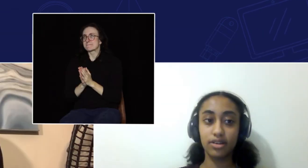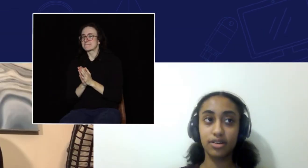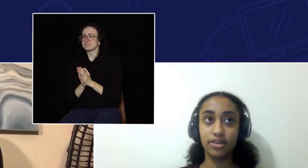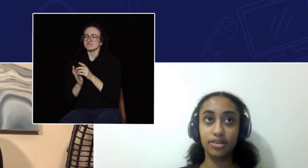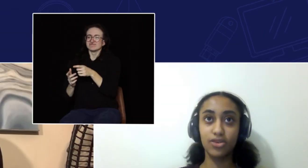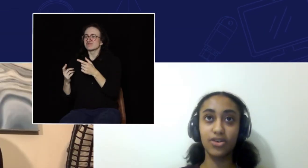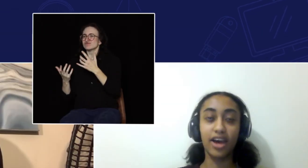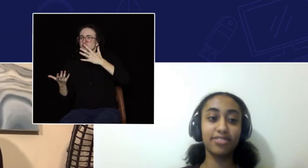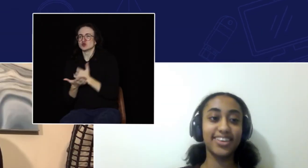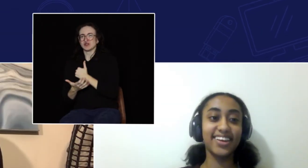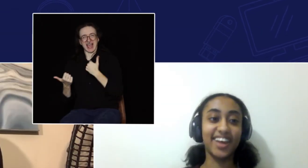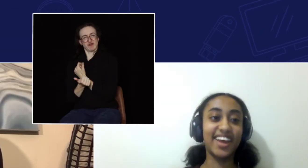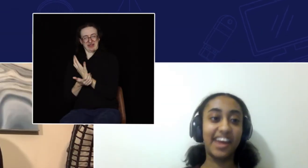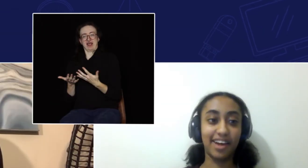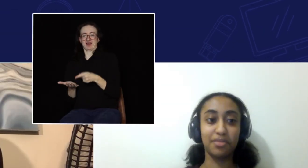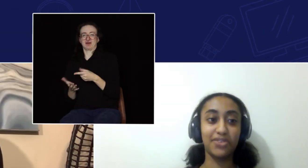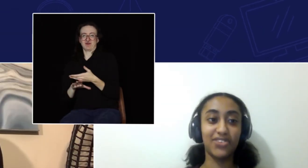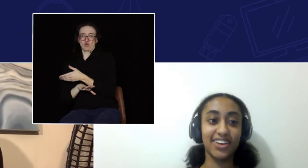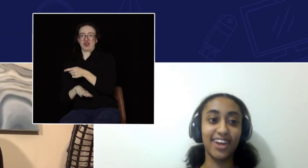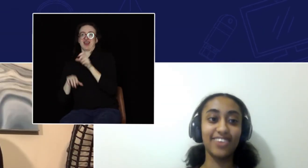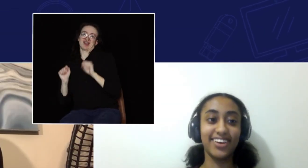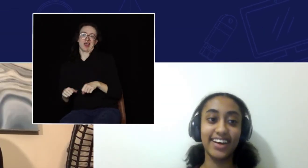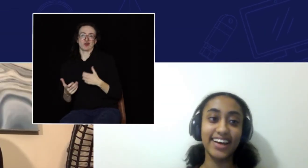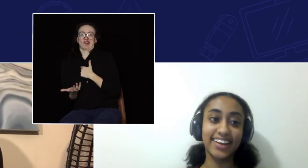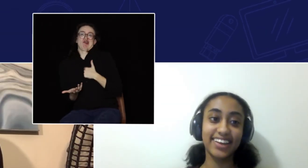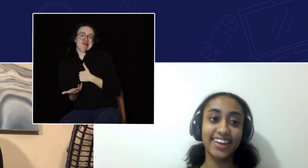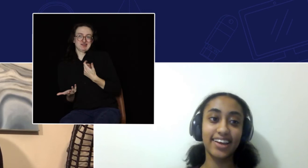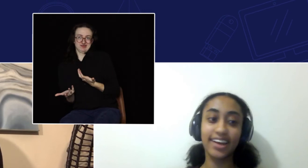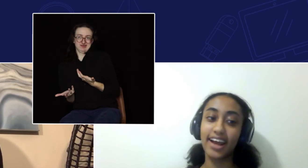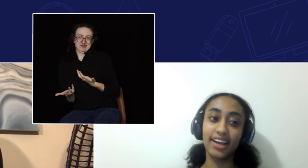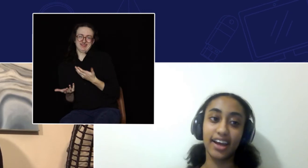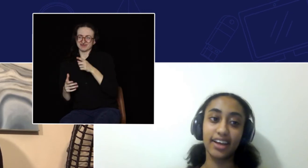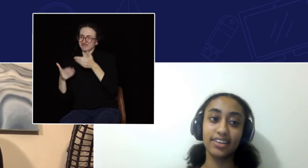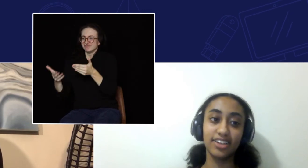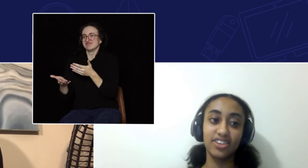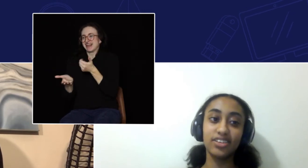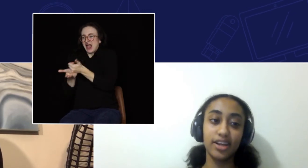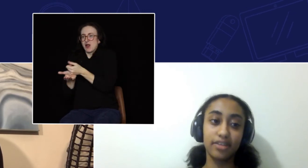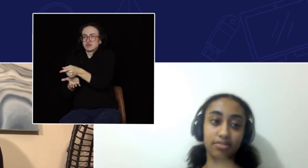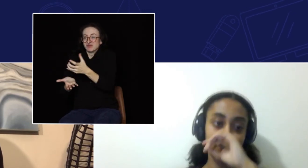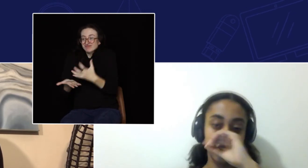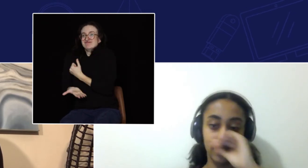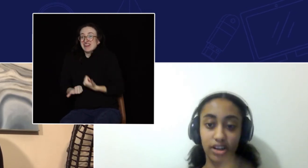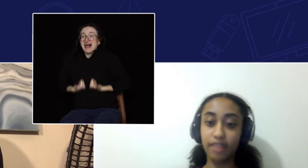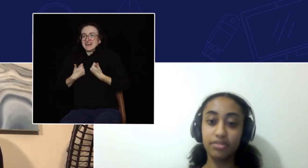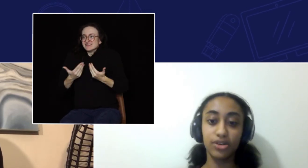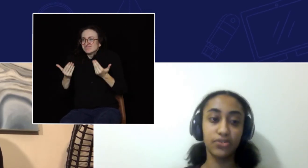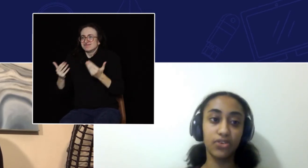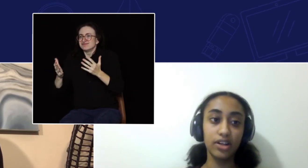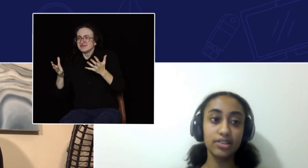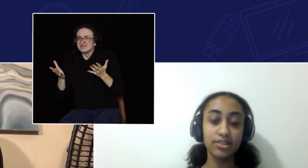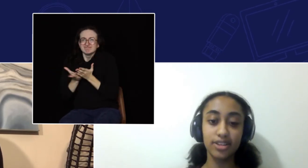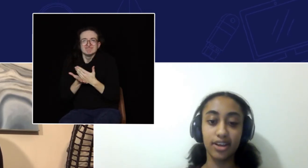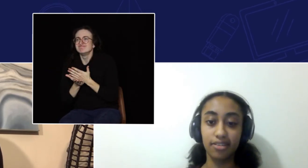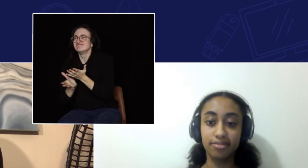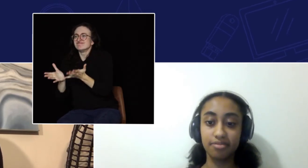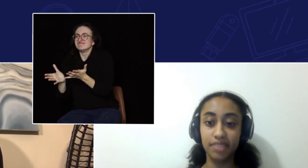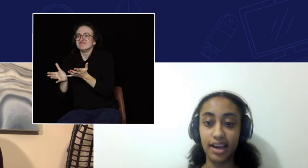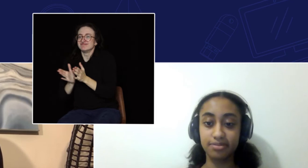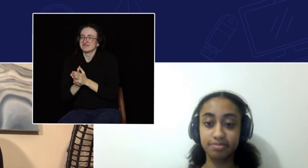[YABSERA:] do everything they can before they regret anything, and like, and just live their life to the fullest... that.